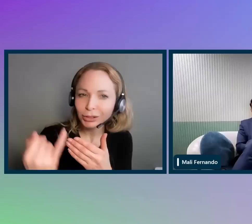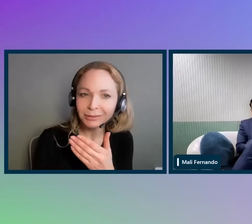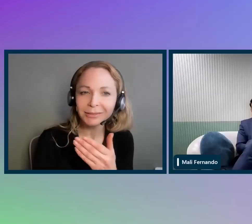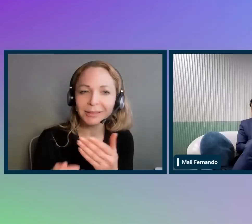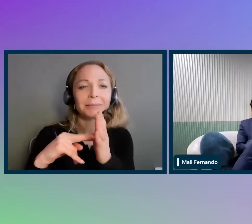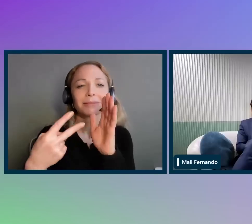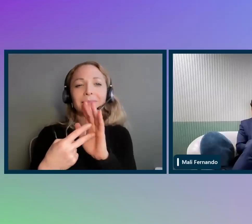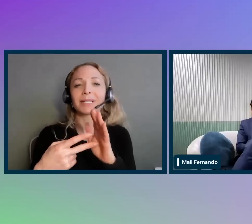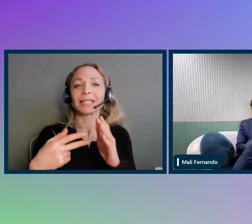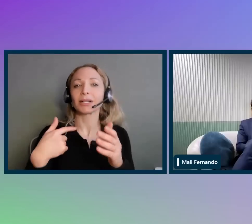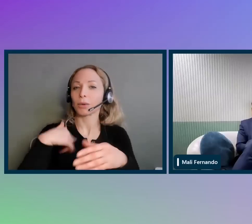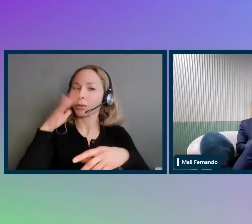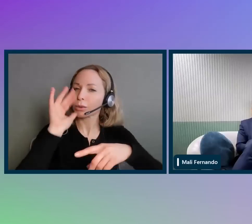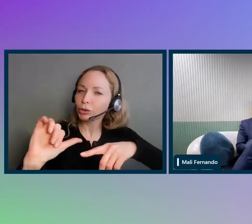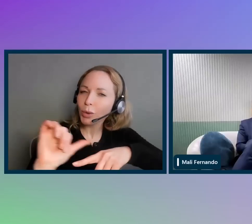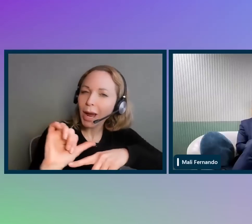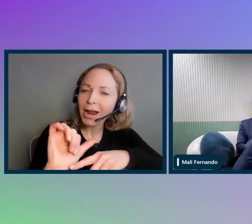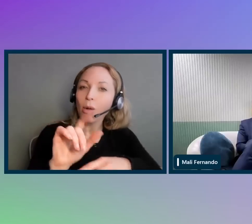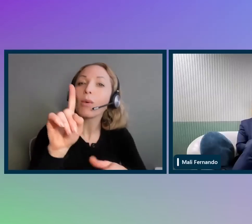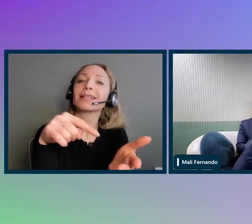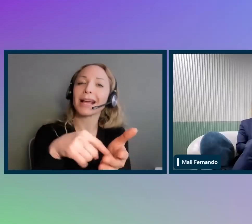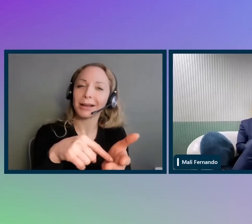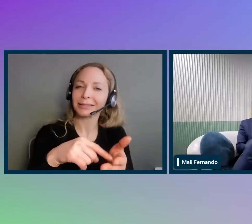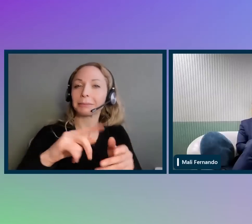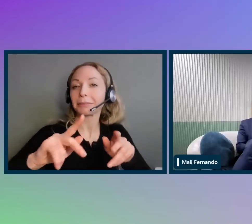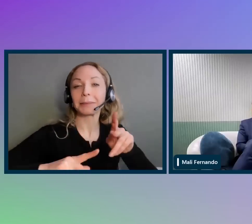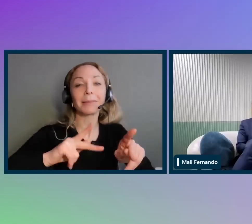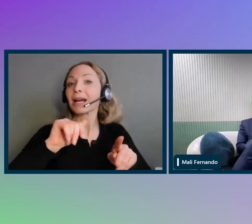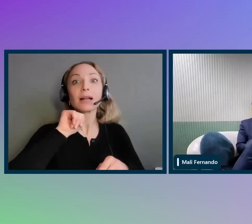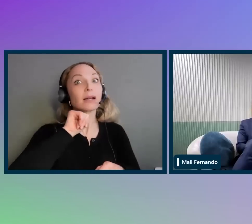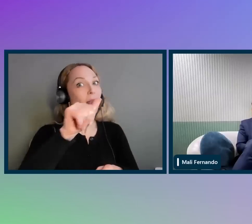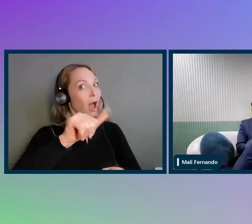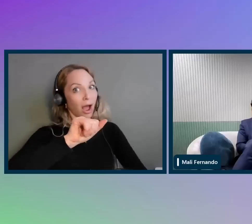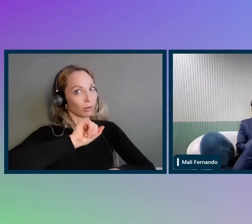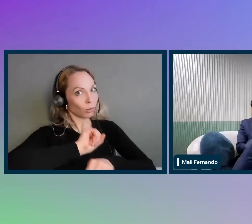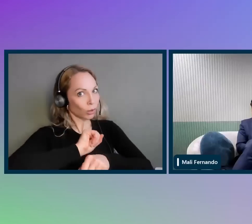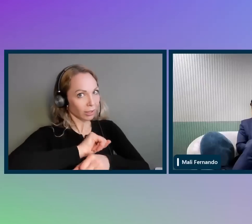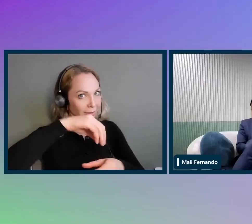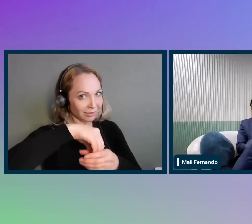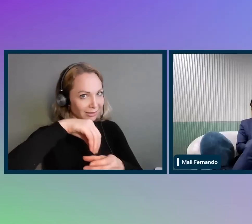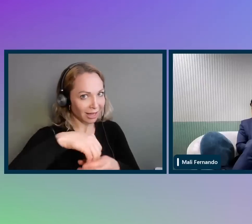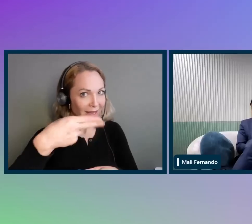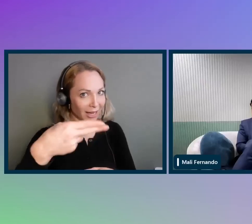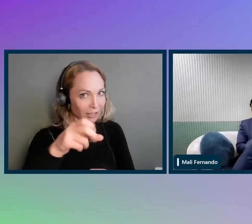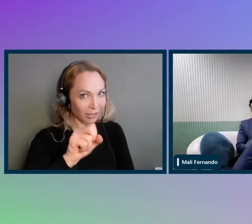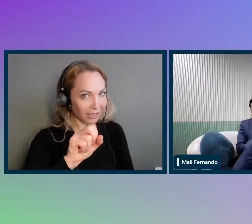where we train 1000 people outside of HSBC in digital accessibility. And when we launched it last year,